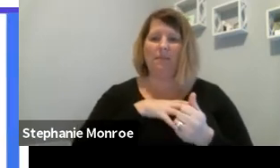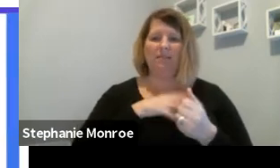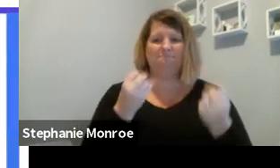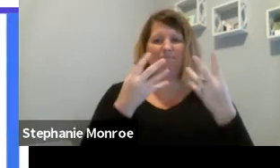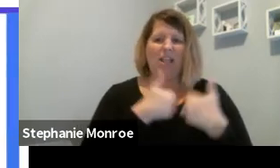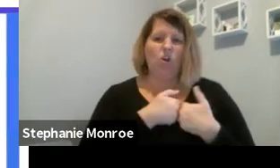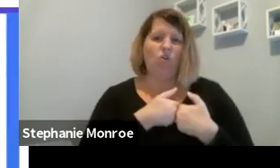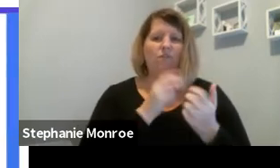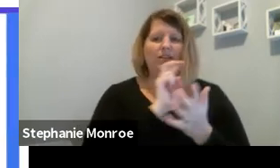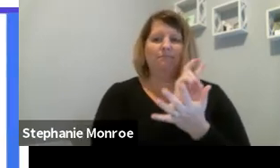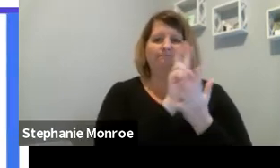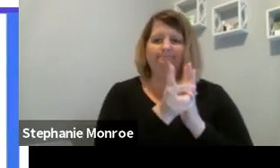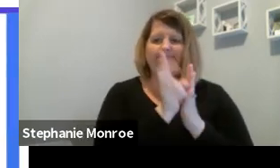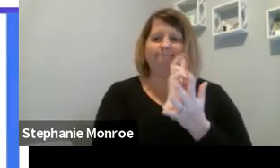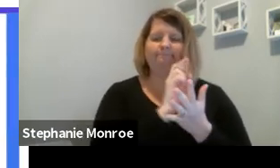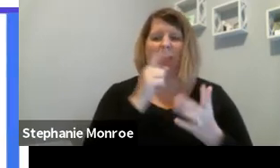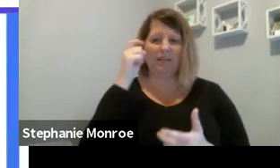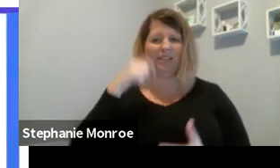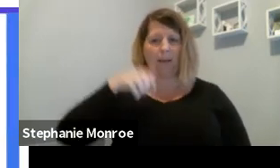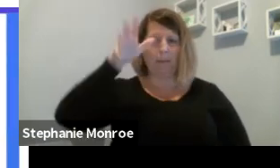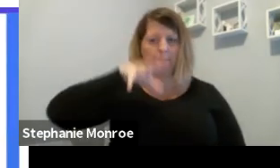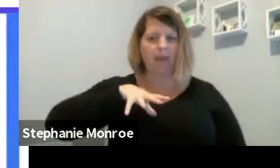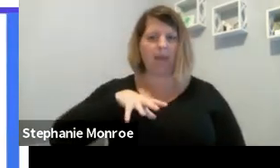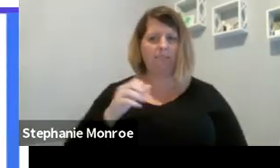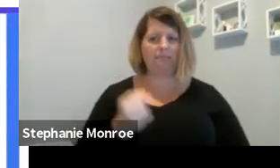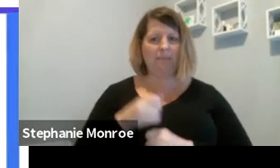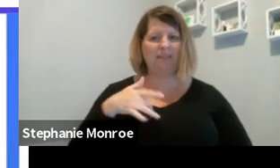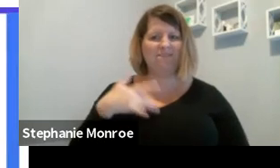to validate my masculinity, to make me feel like a man,